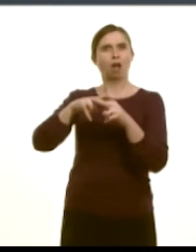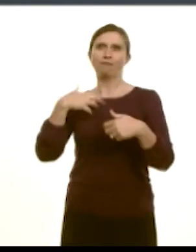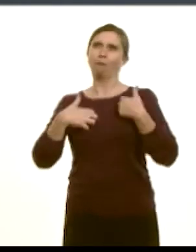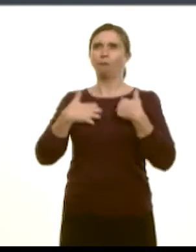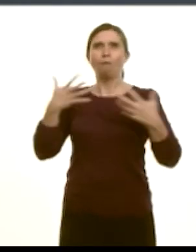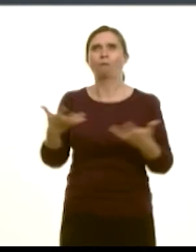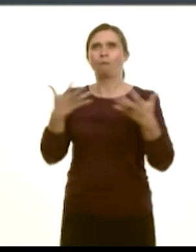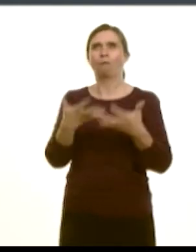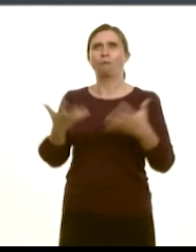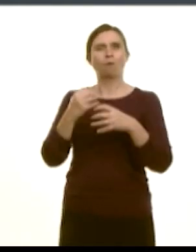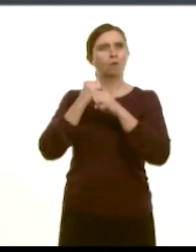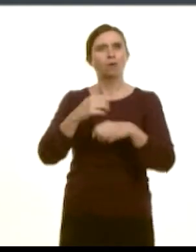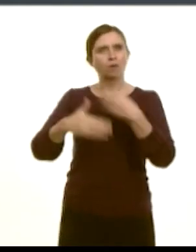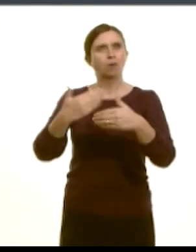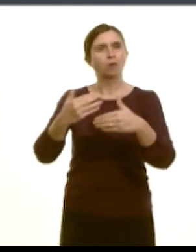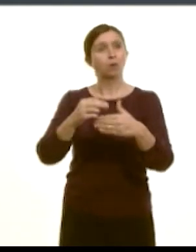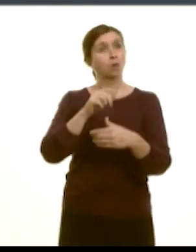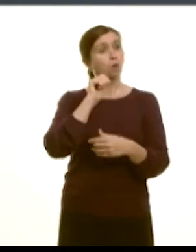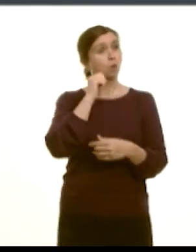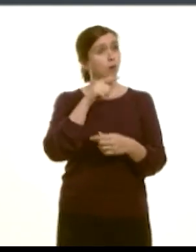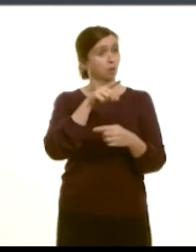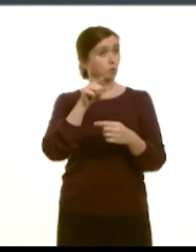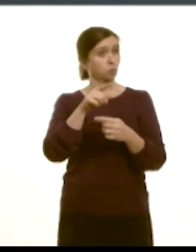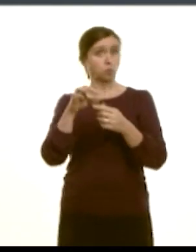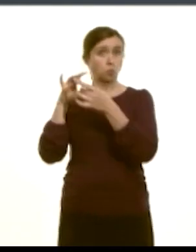Will you commit the Welsh Government to working with the campaign, with the Living Wage Foundation,